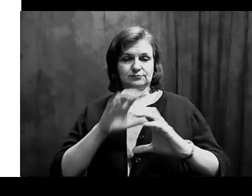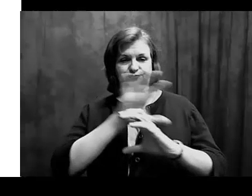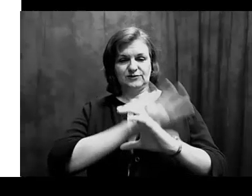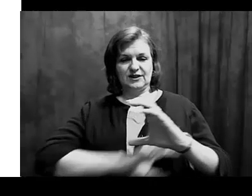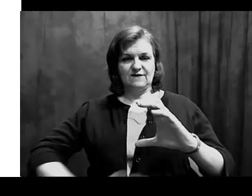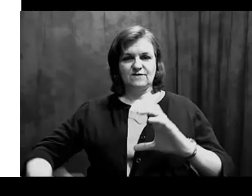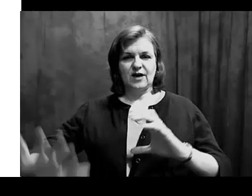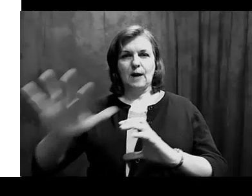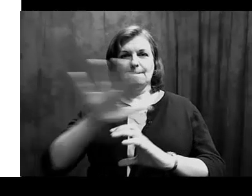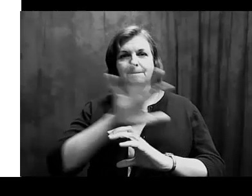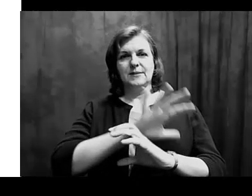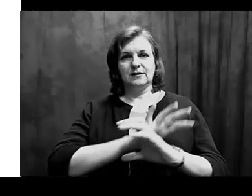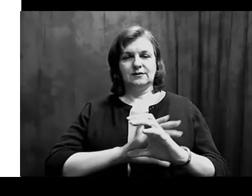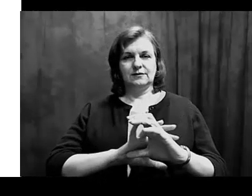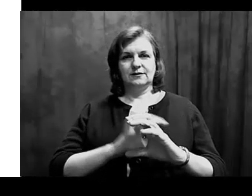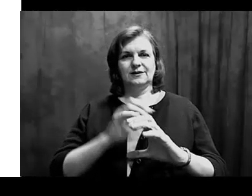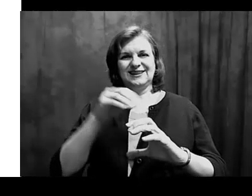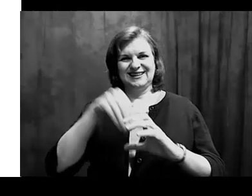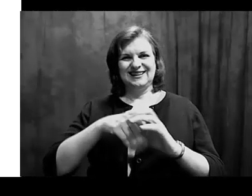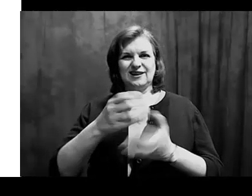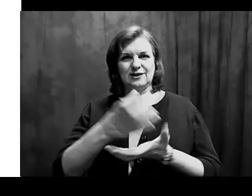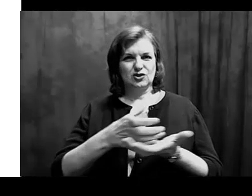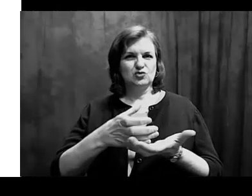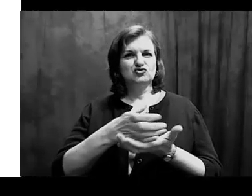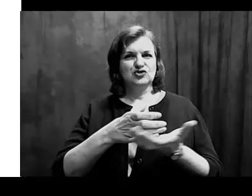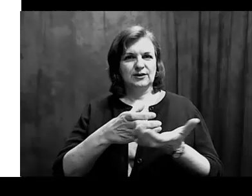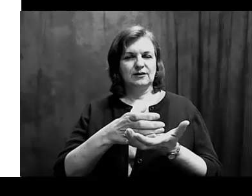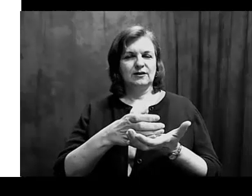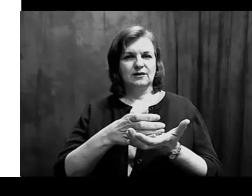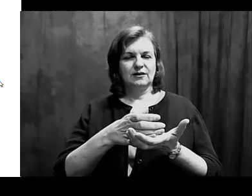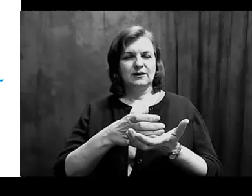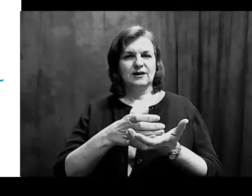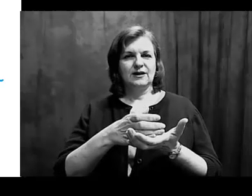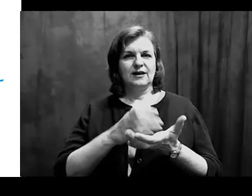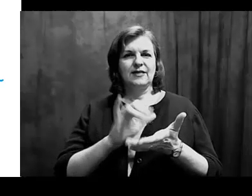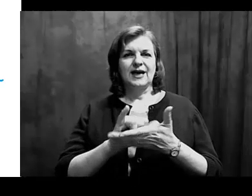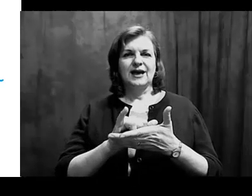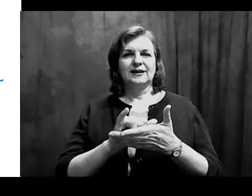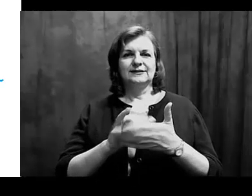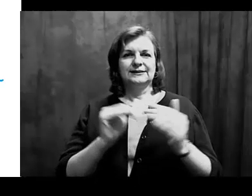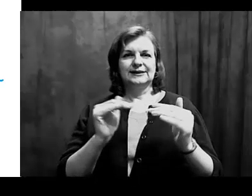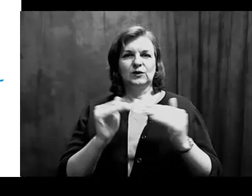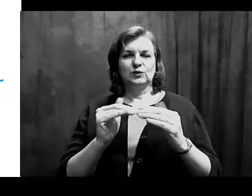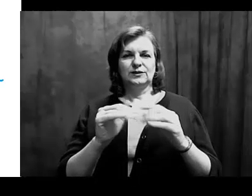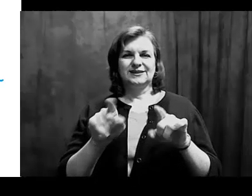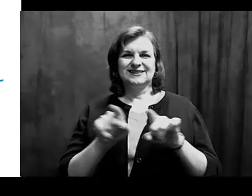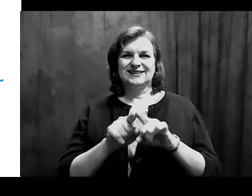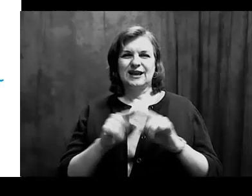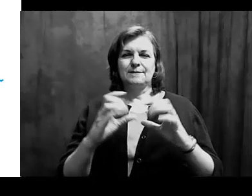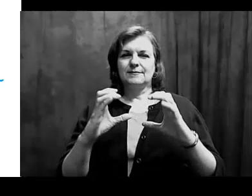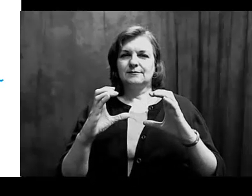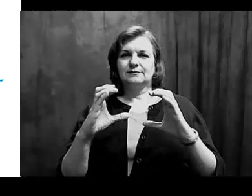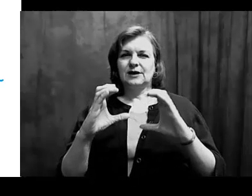water so how does a cell regulate water?